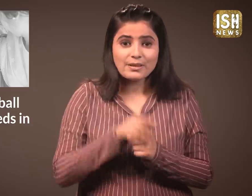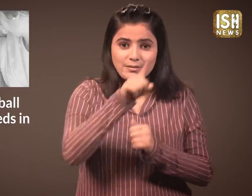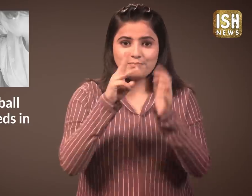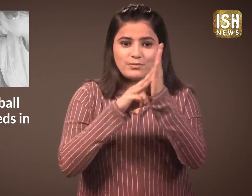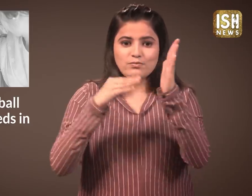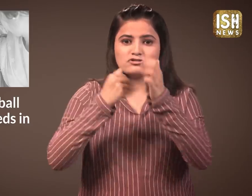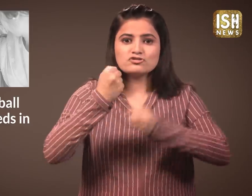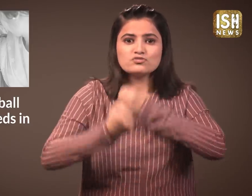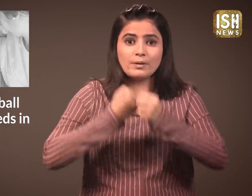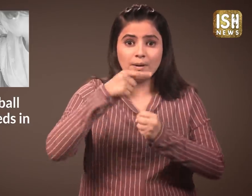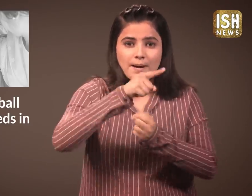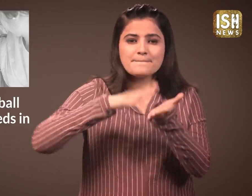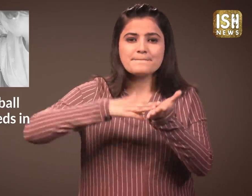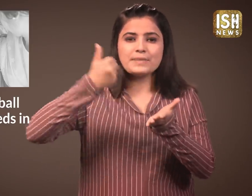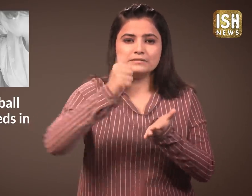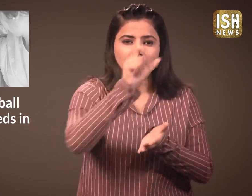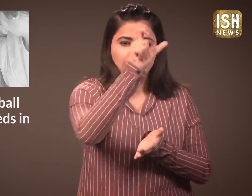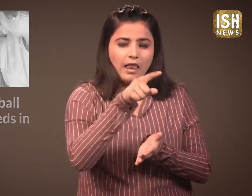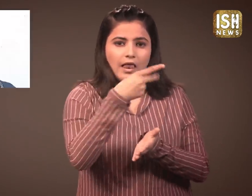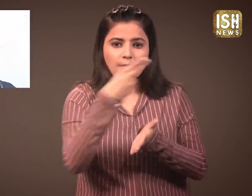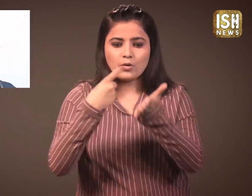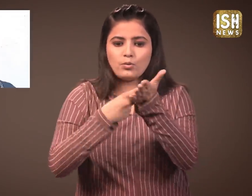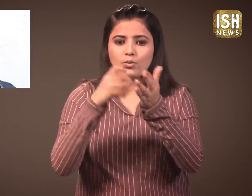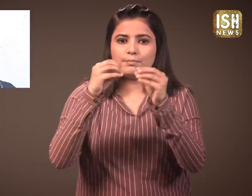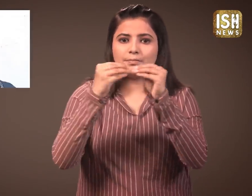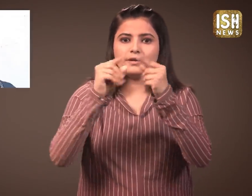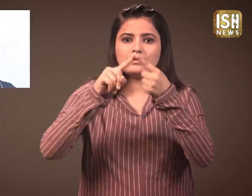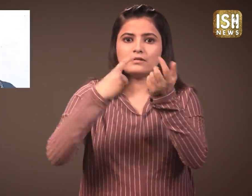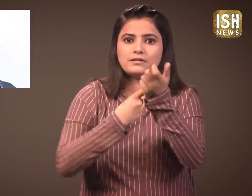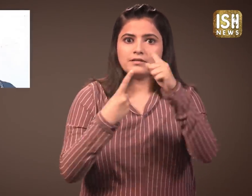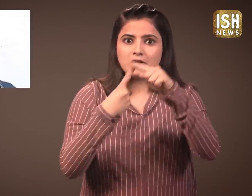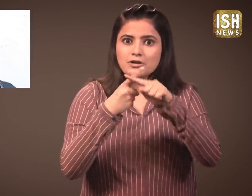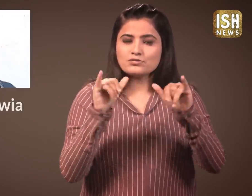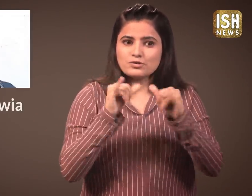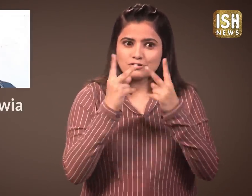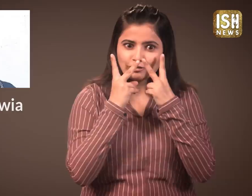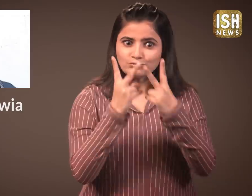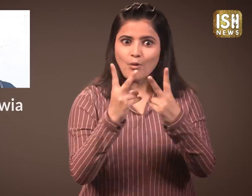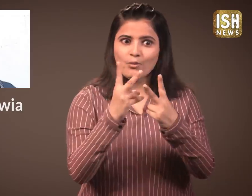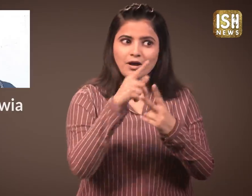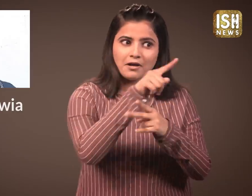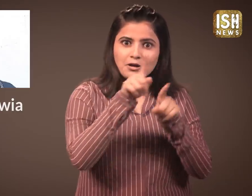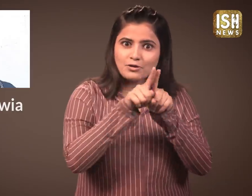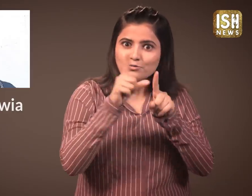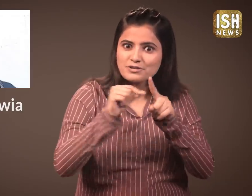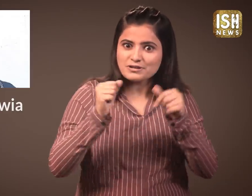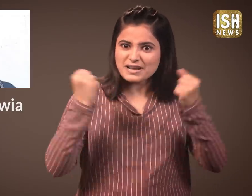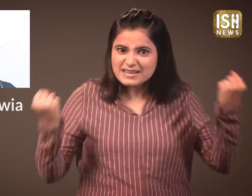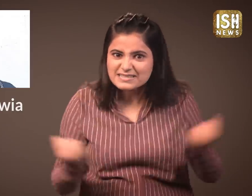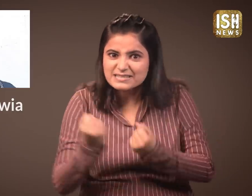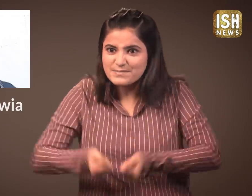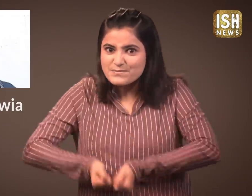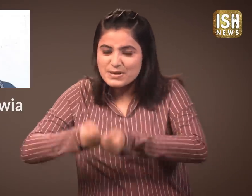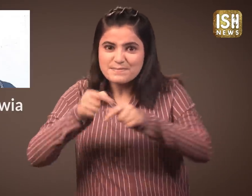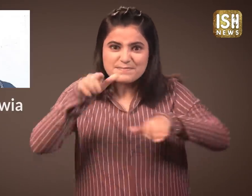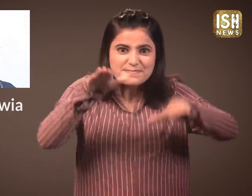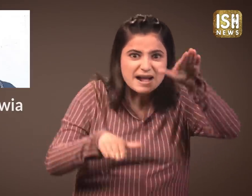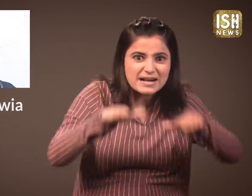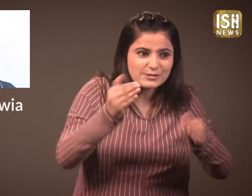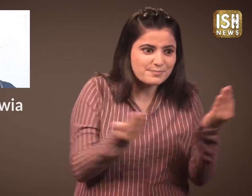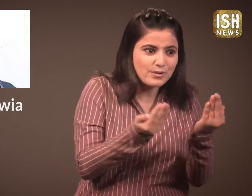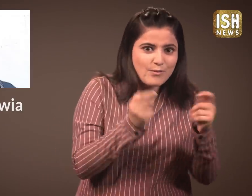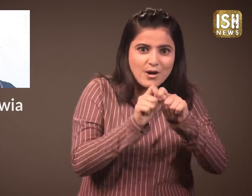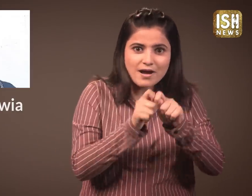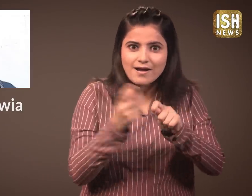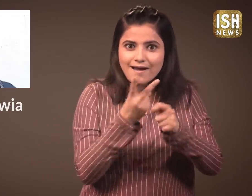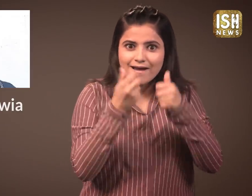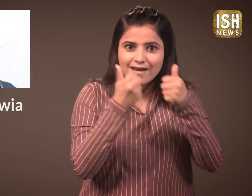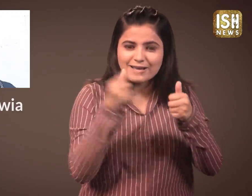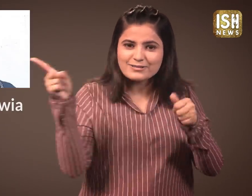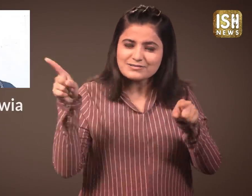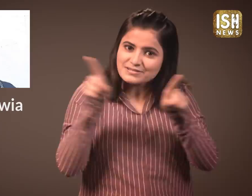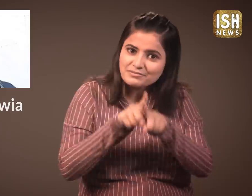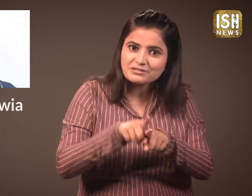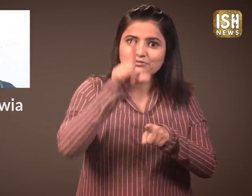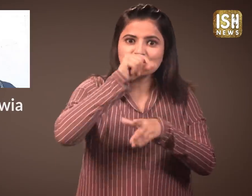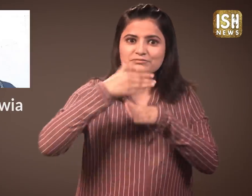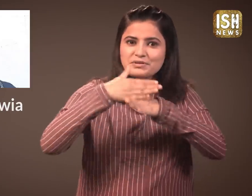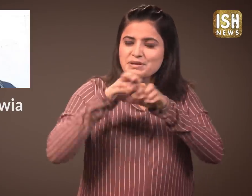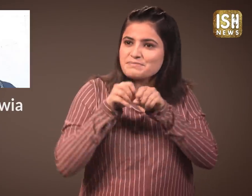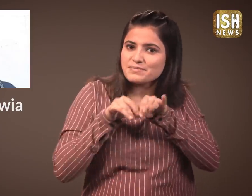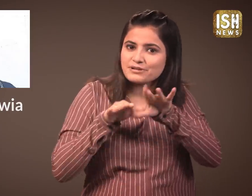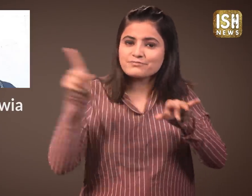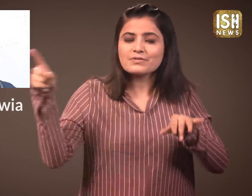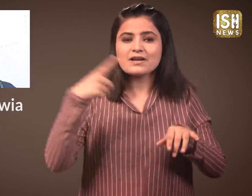Mizoram Sports Minister Robert Romawia Royte also shared the image of Lalventuangi and praised her for balancing her work and her baby.